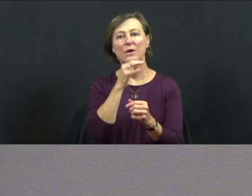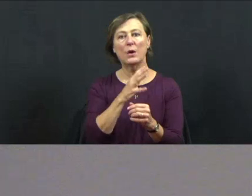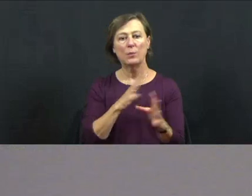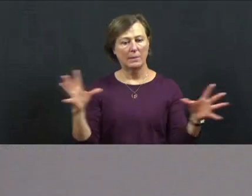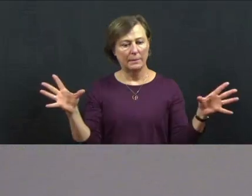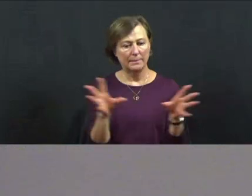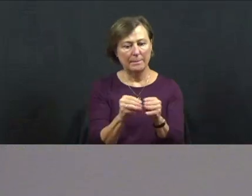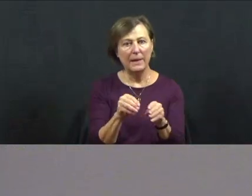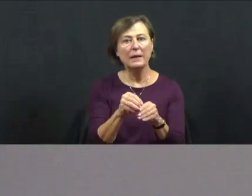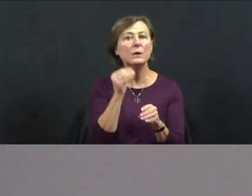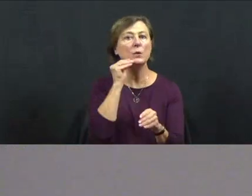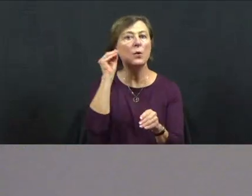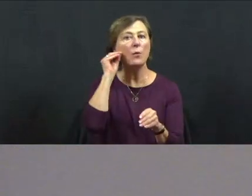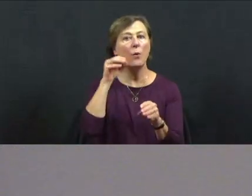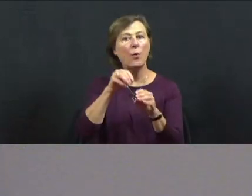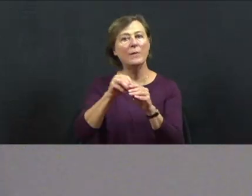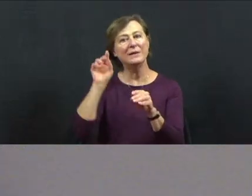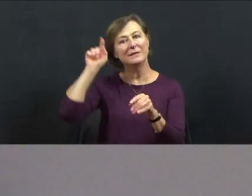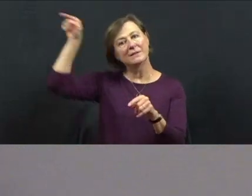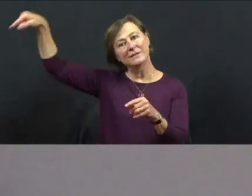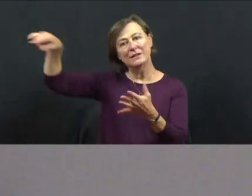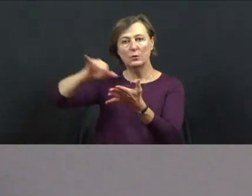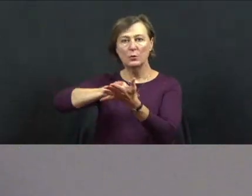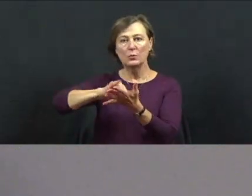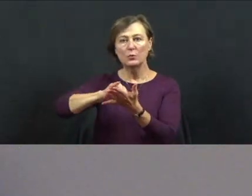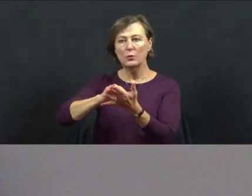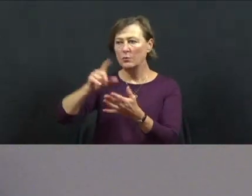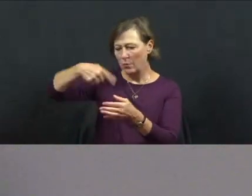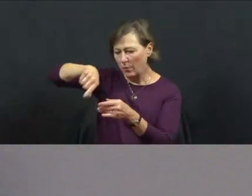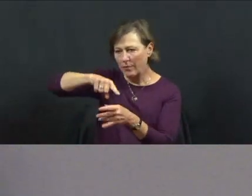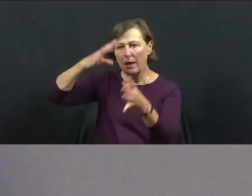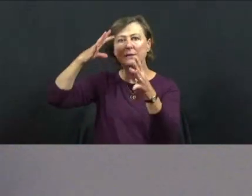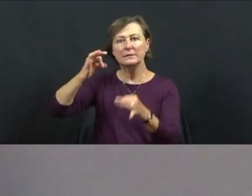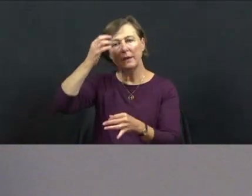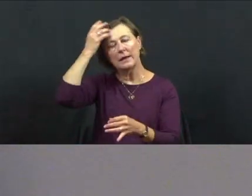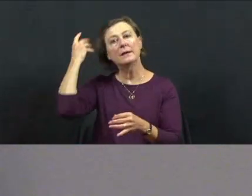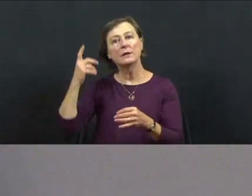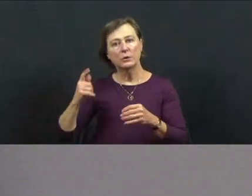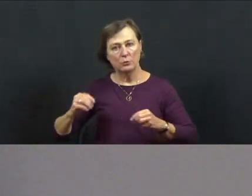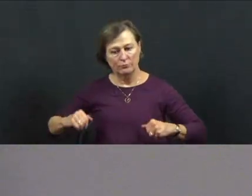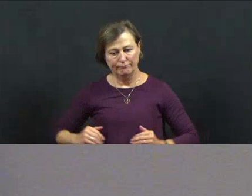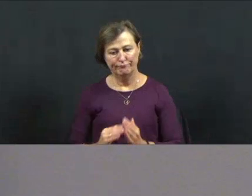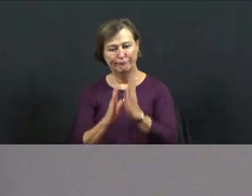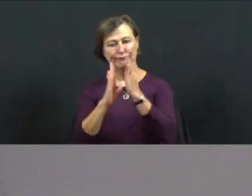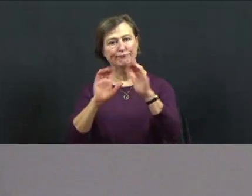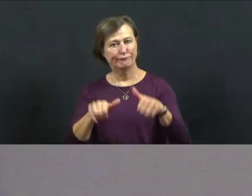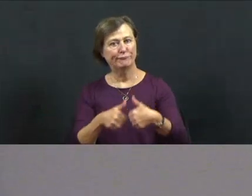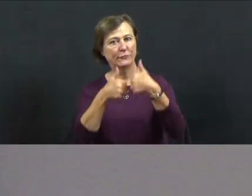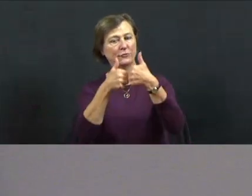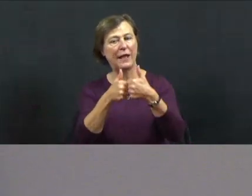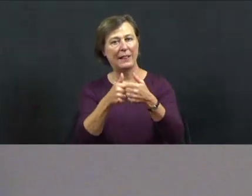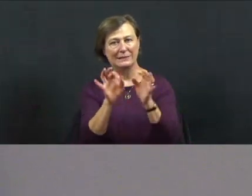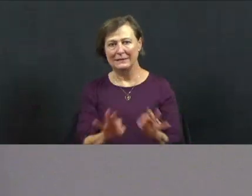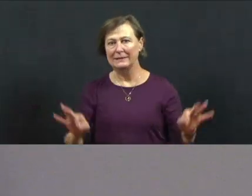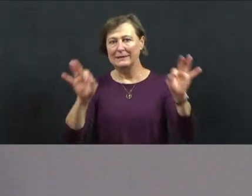in Seneca Falls, New York, where they decided to take on one of the most significant civil rights issues